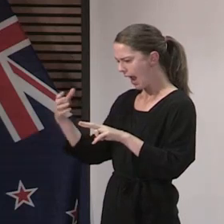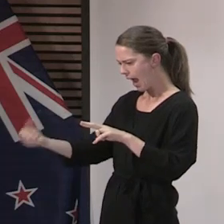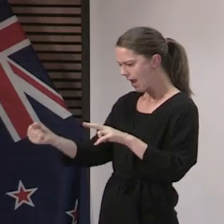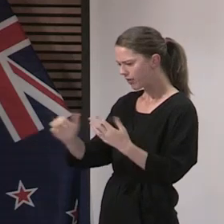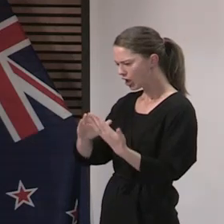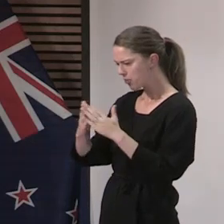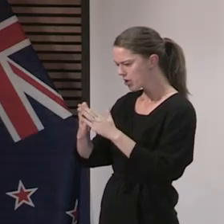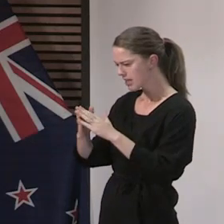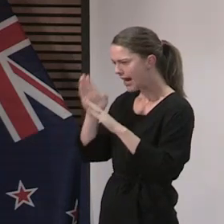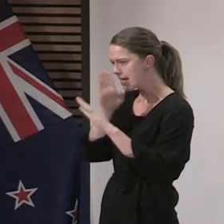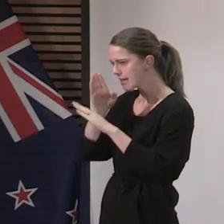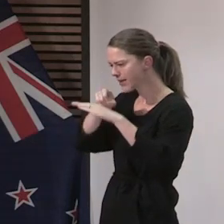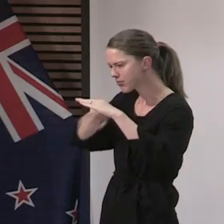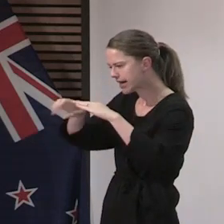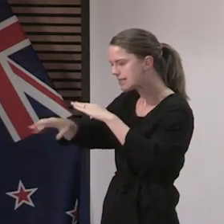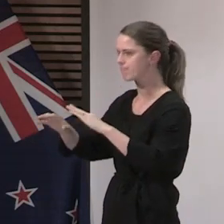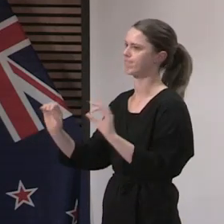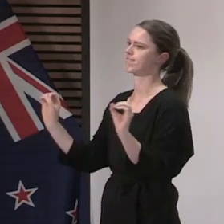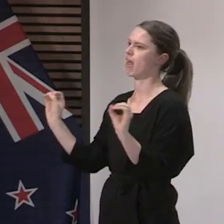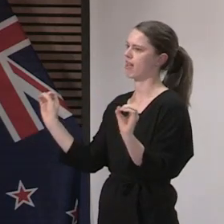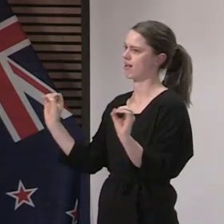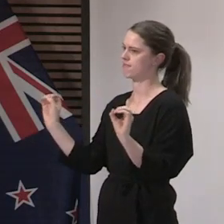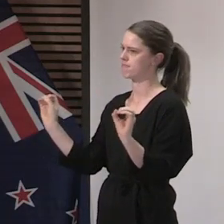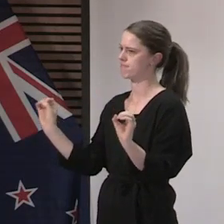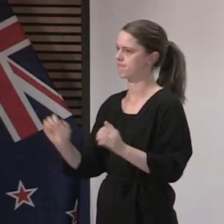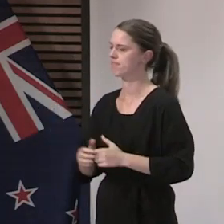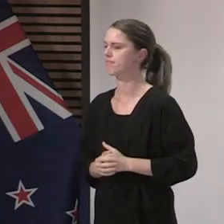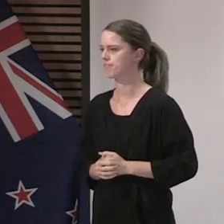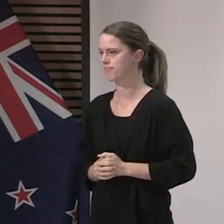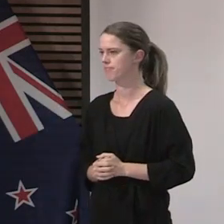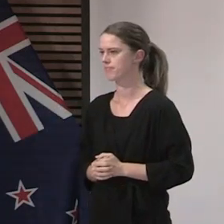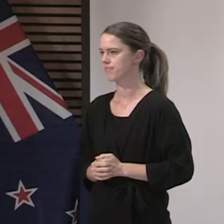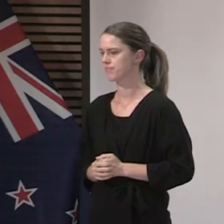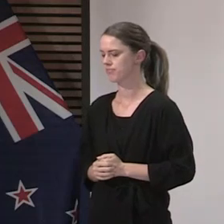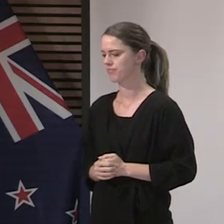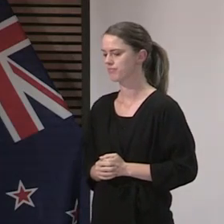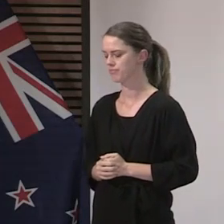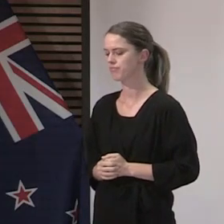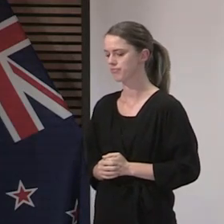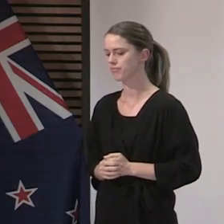The Director-General of Health is confident that there is currently no widespread,